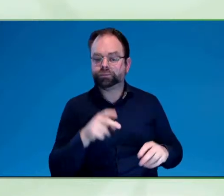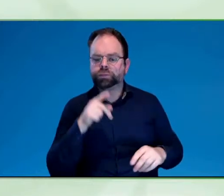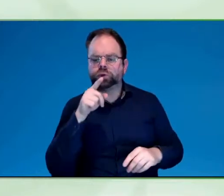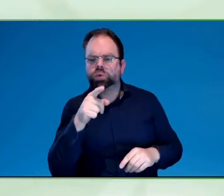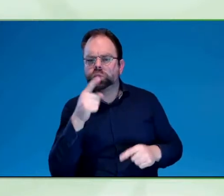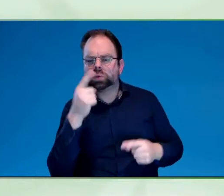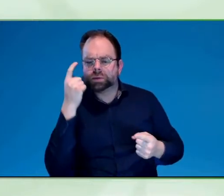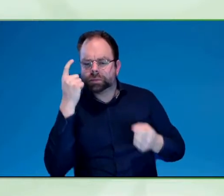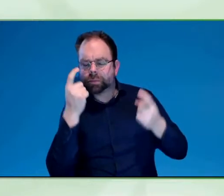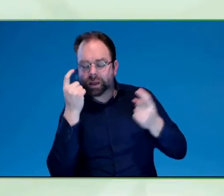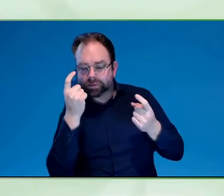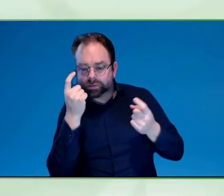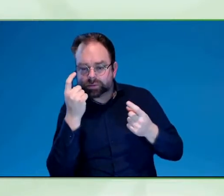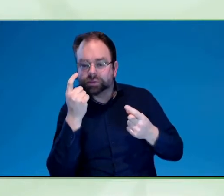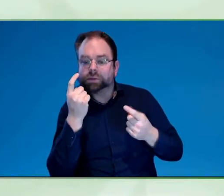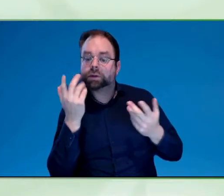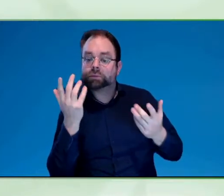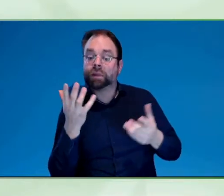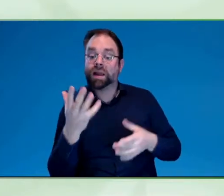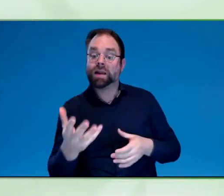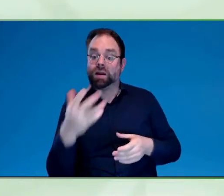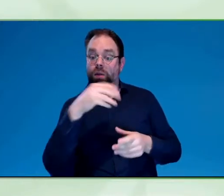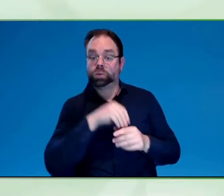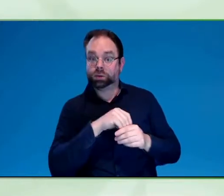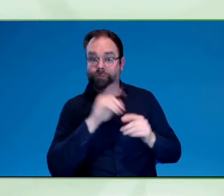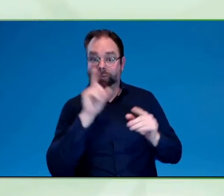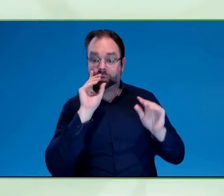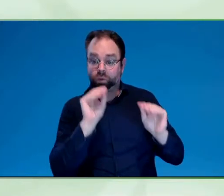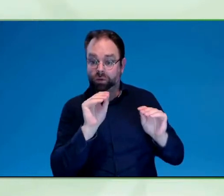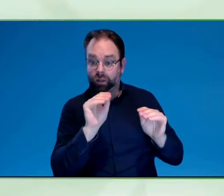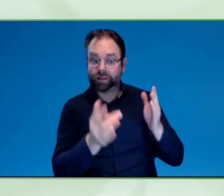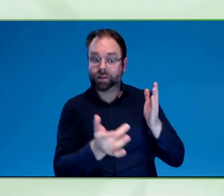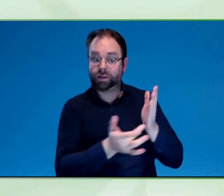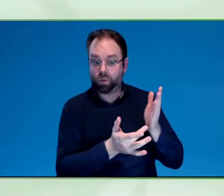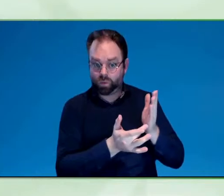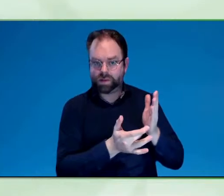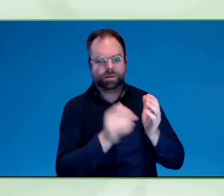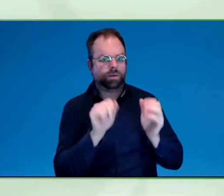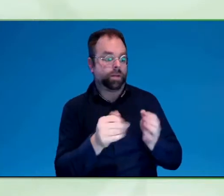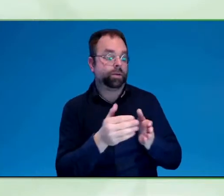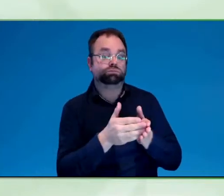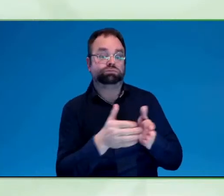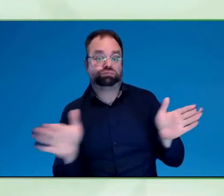through what are the things that can be changed in the short-term and the long-term.